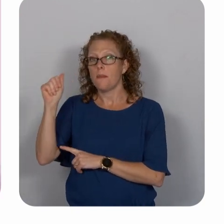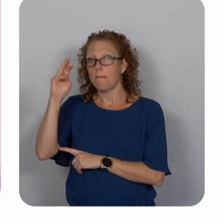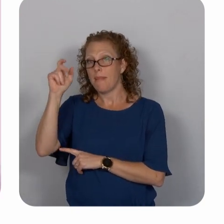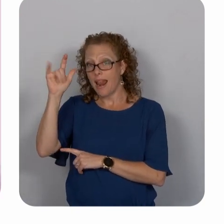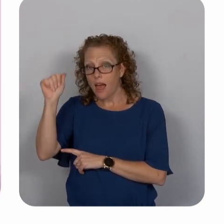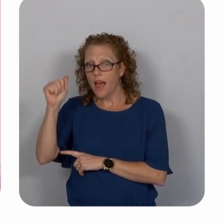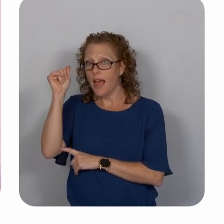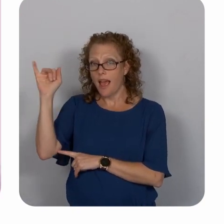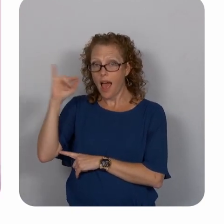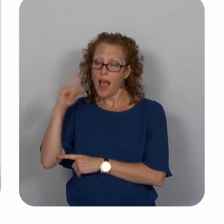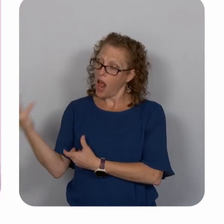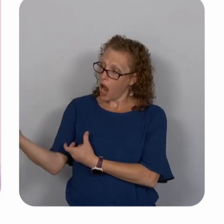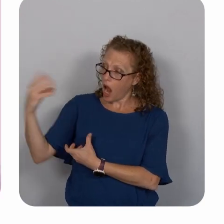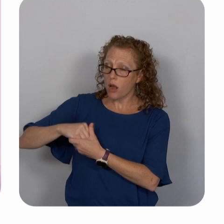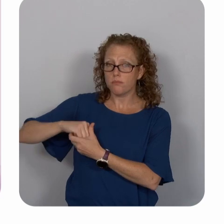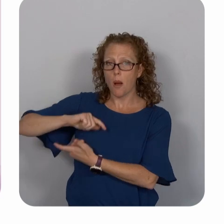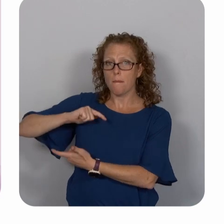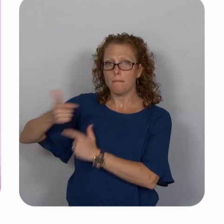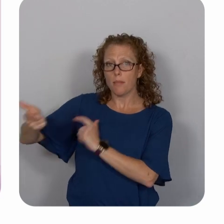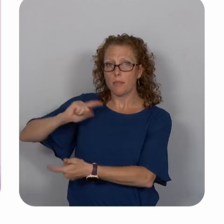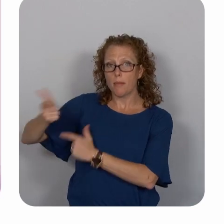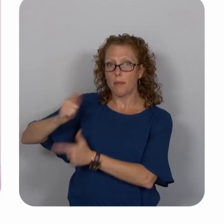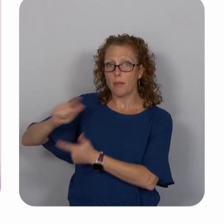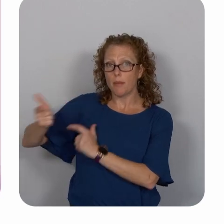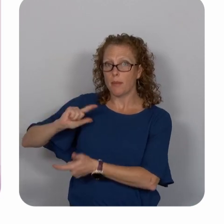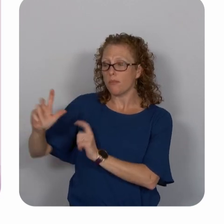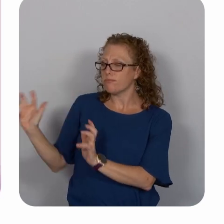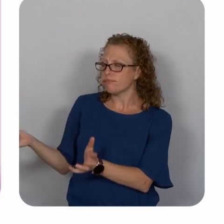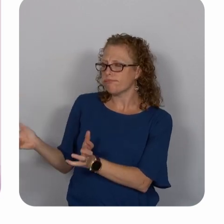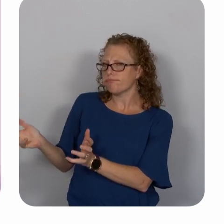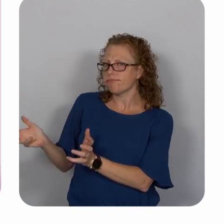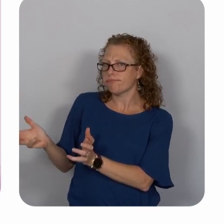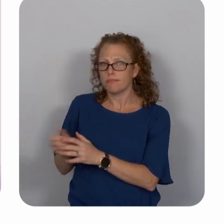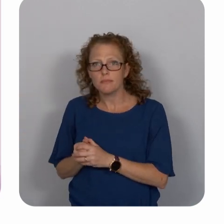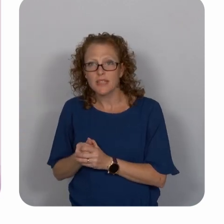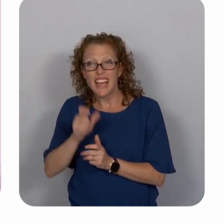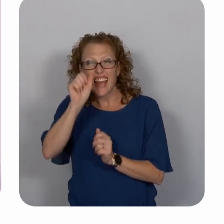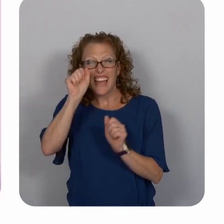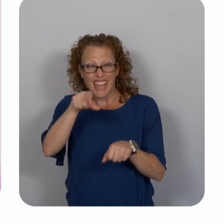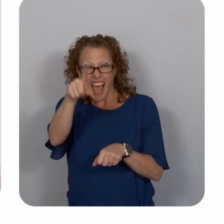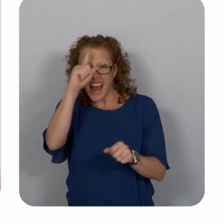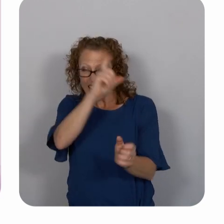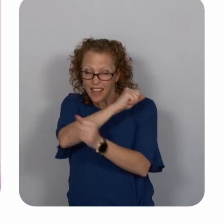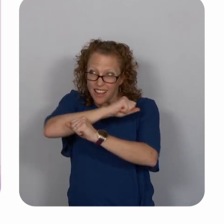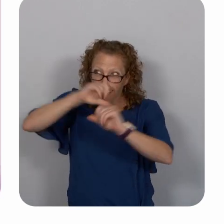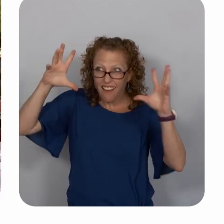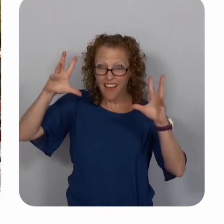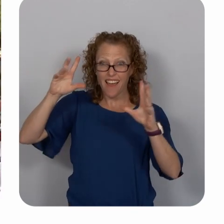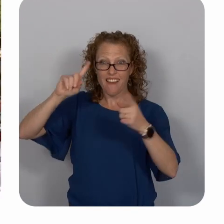Imagine how fun it would be to talk to a bunch of friends and use Meta AI to come up with new ideas.